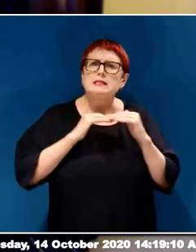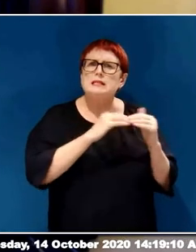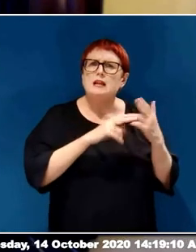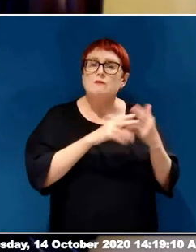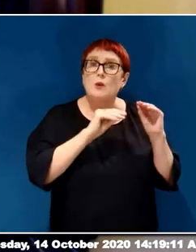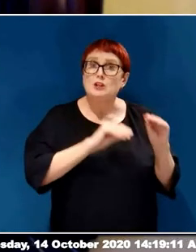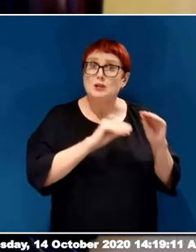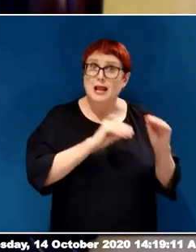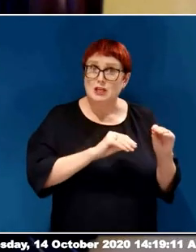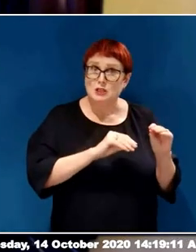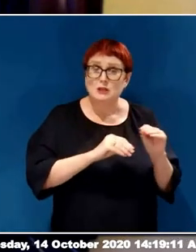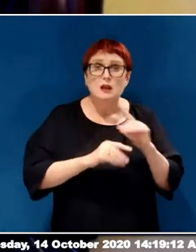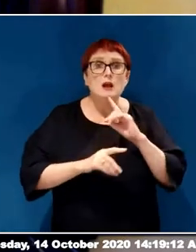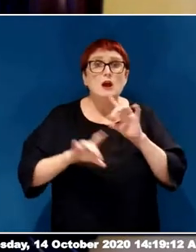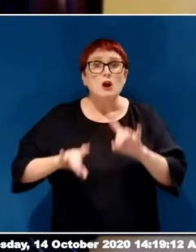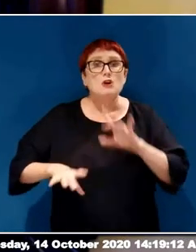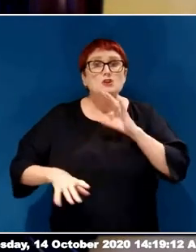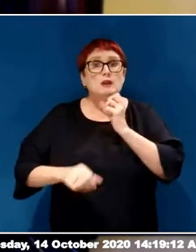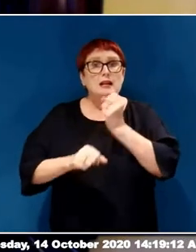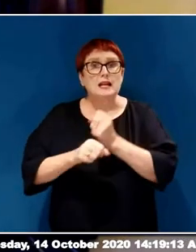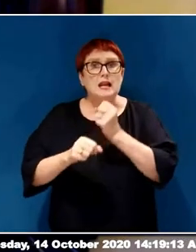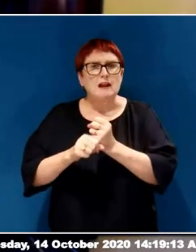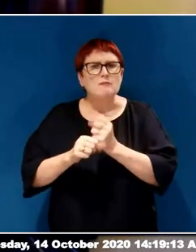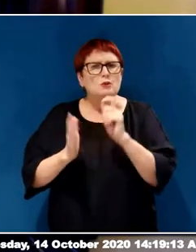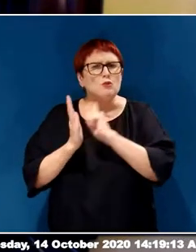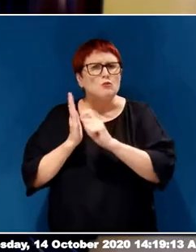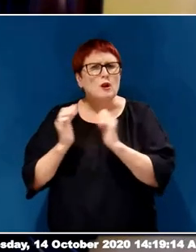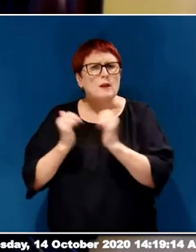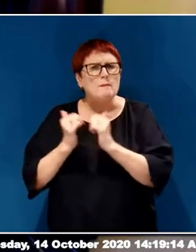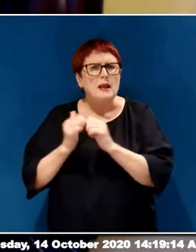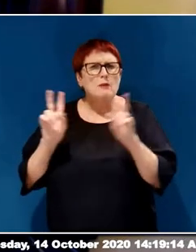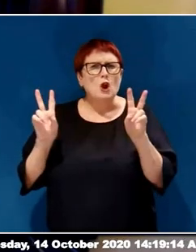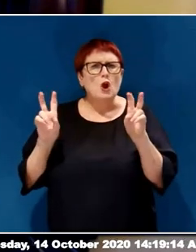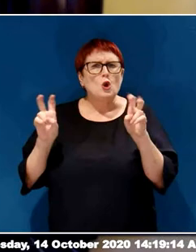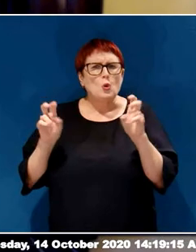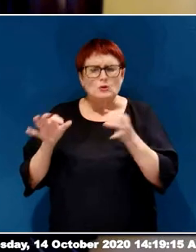Support”, and it's a set of guidelines, and I think they're quite good.